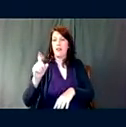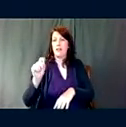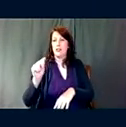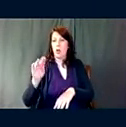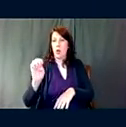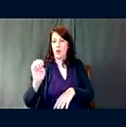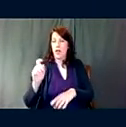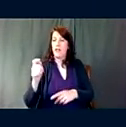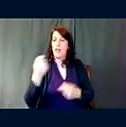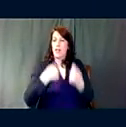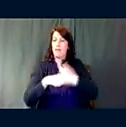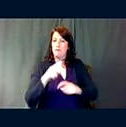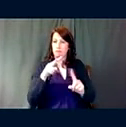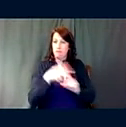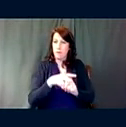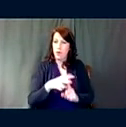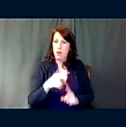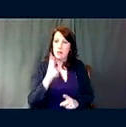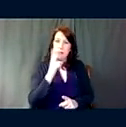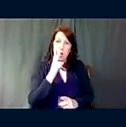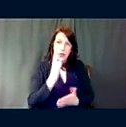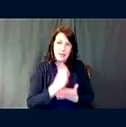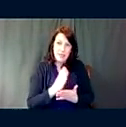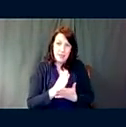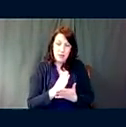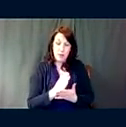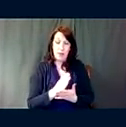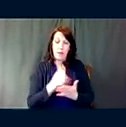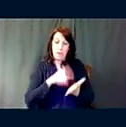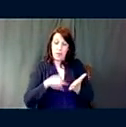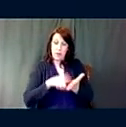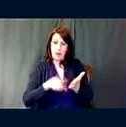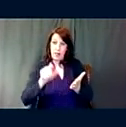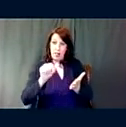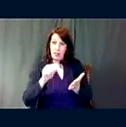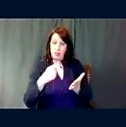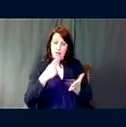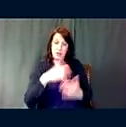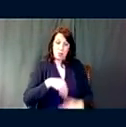USING IT AT THE TIME FOR SMOKING CESSATION. AND THE LITERATURE SAID WHITES